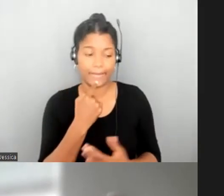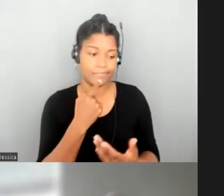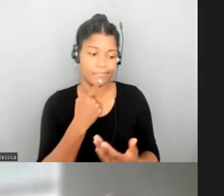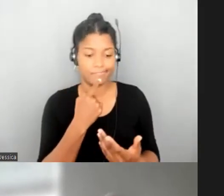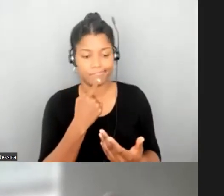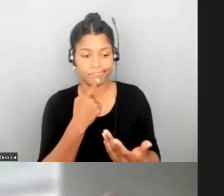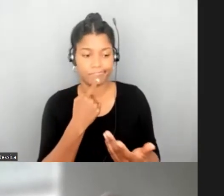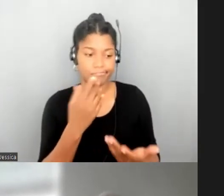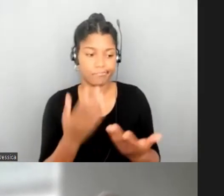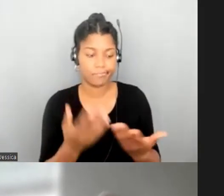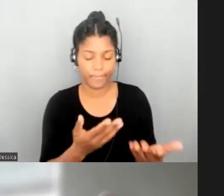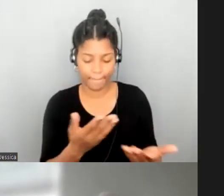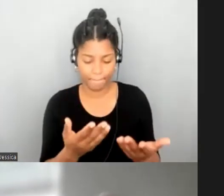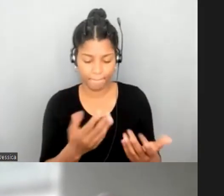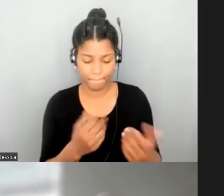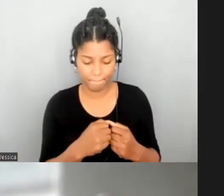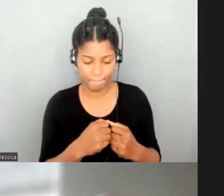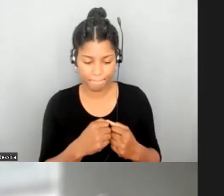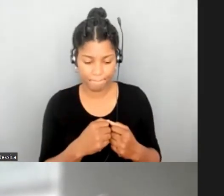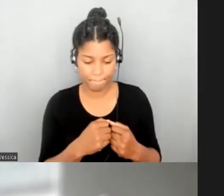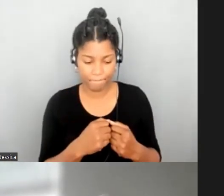service it would be offensive in their community.